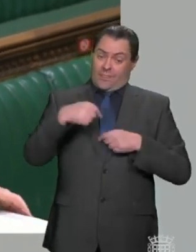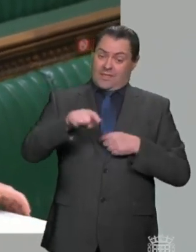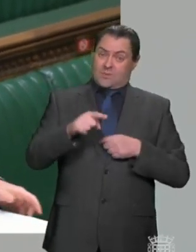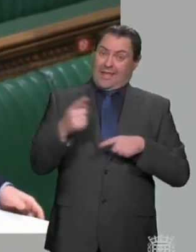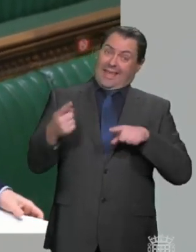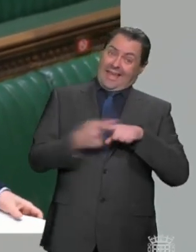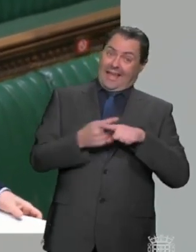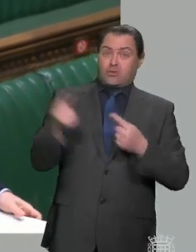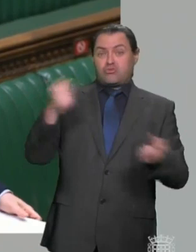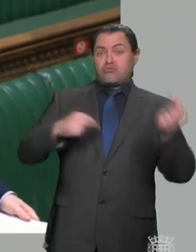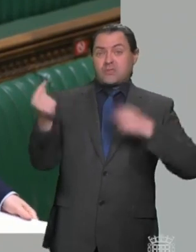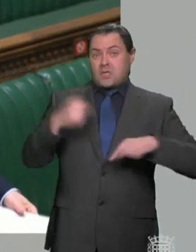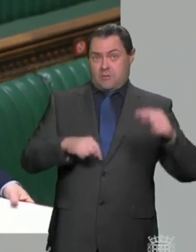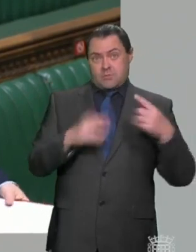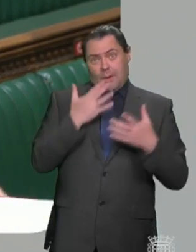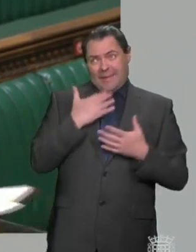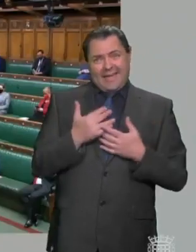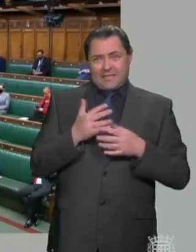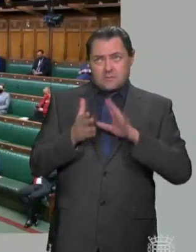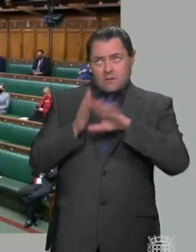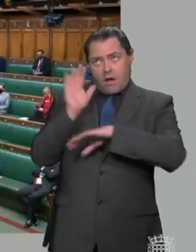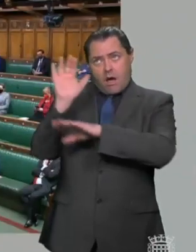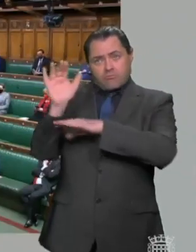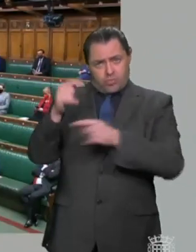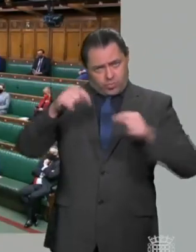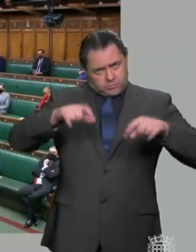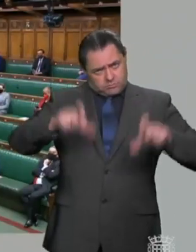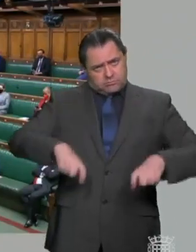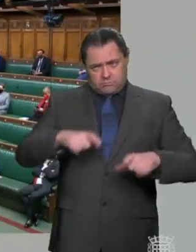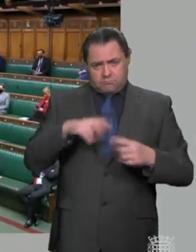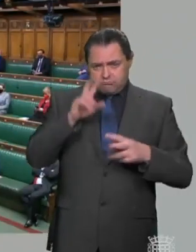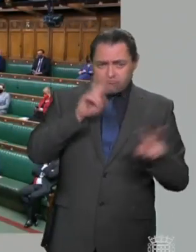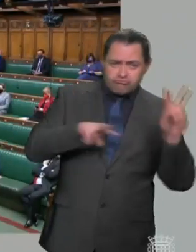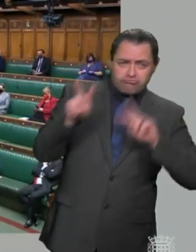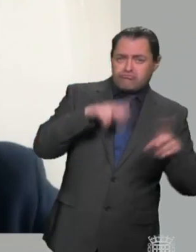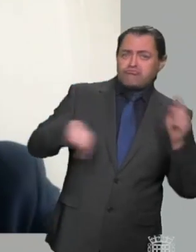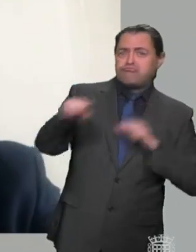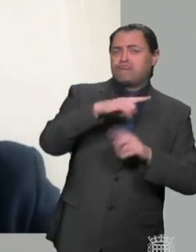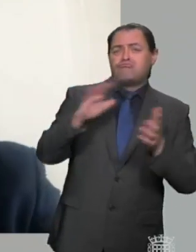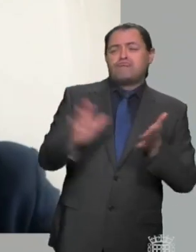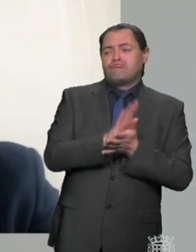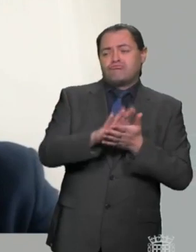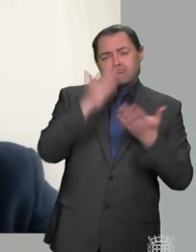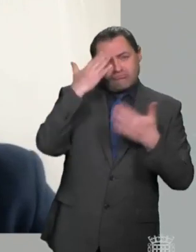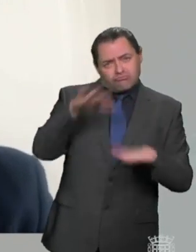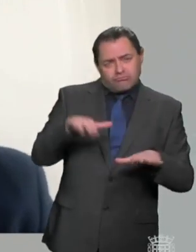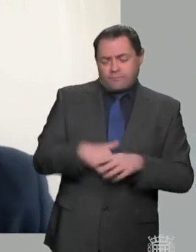the most of the tourism on their doorstep. >> Stephen Farry (North Down) (Alliance) [V]